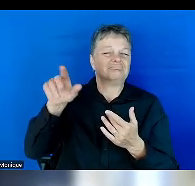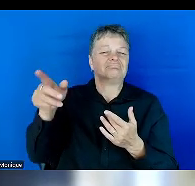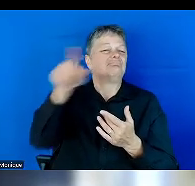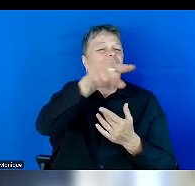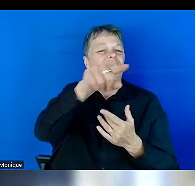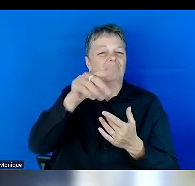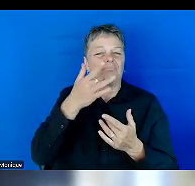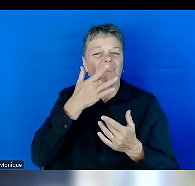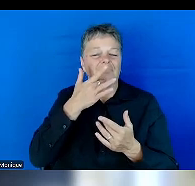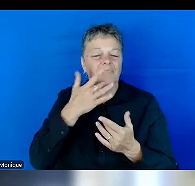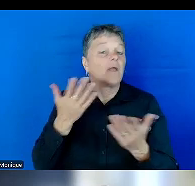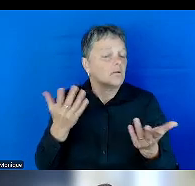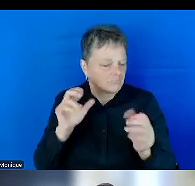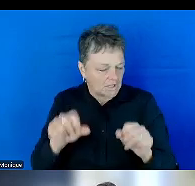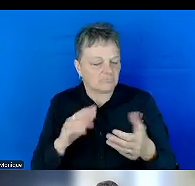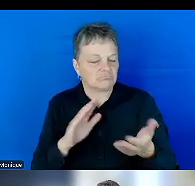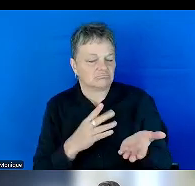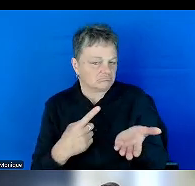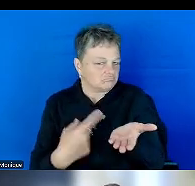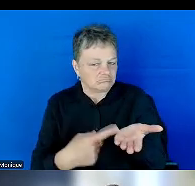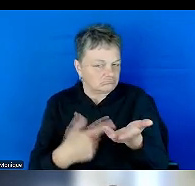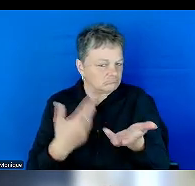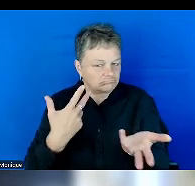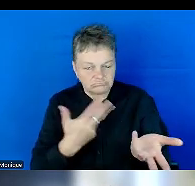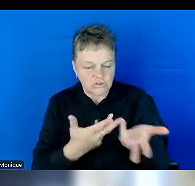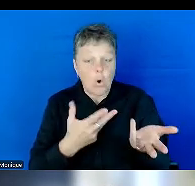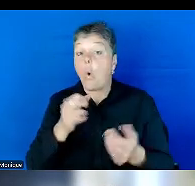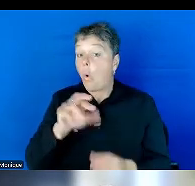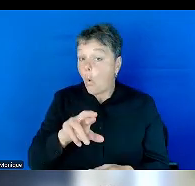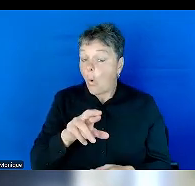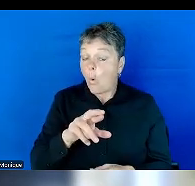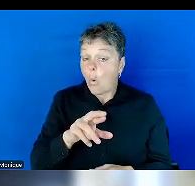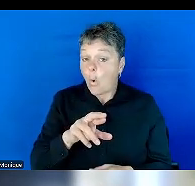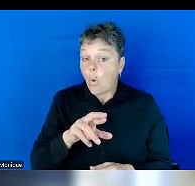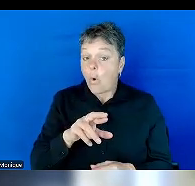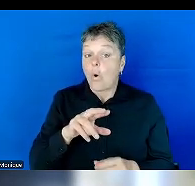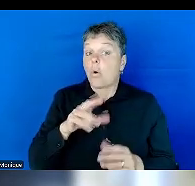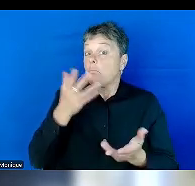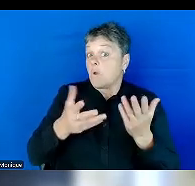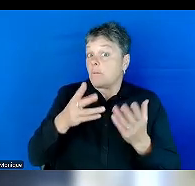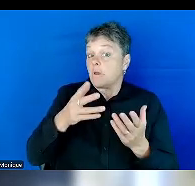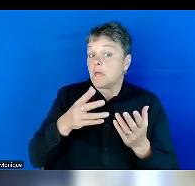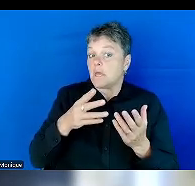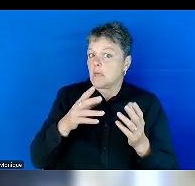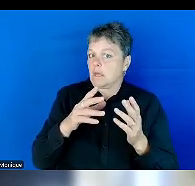uh or if someone is trying to get guardianship on them, we can help or give advice about how